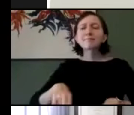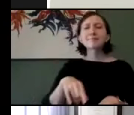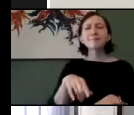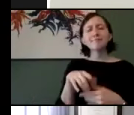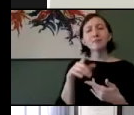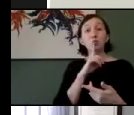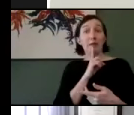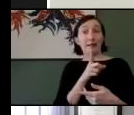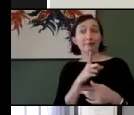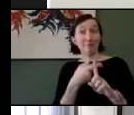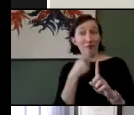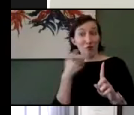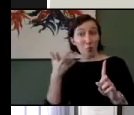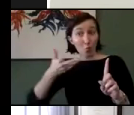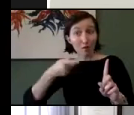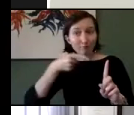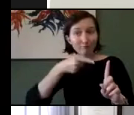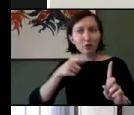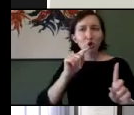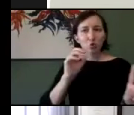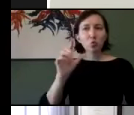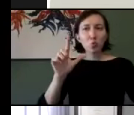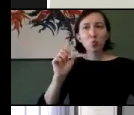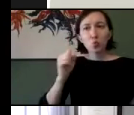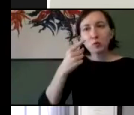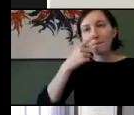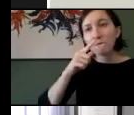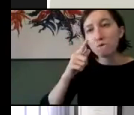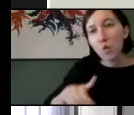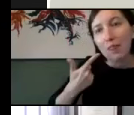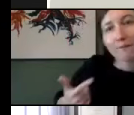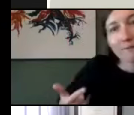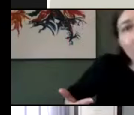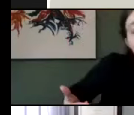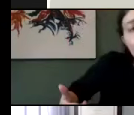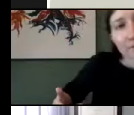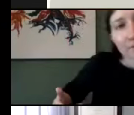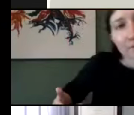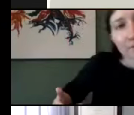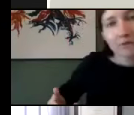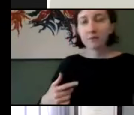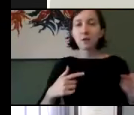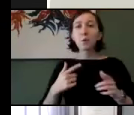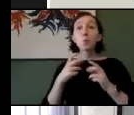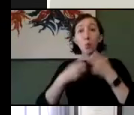have come out of our Tools for Life team. Brainstorming and problem-solving and working with folks.